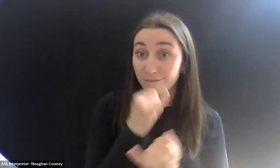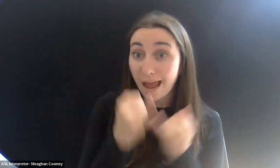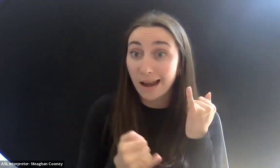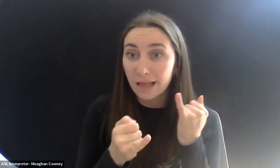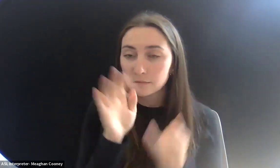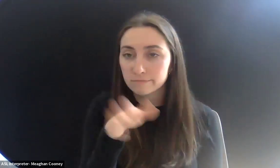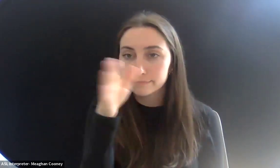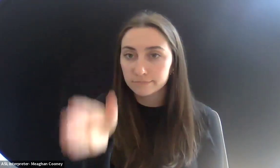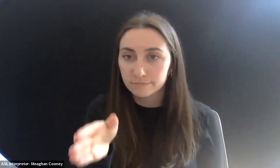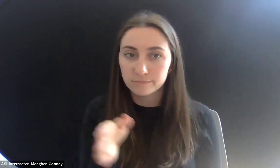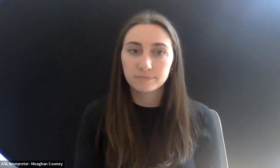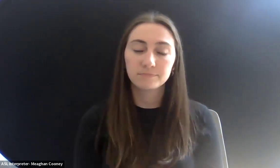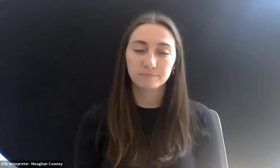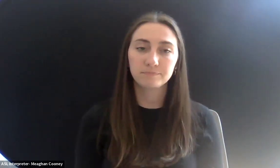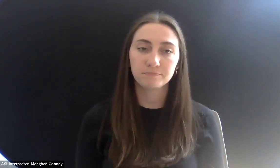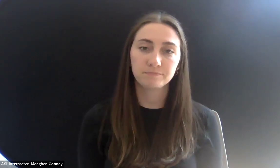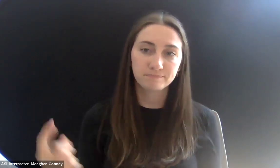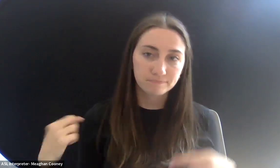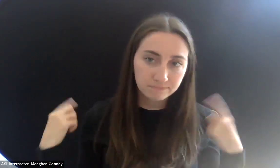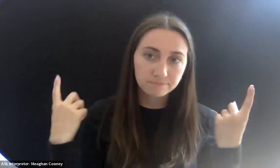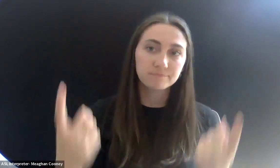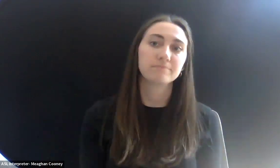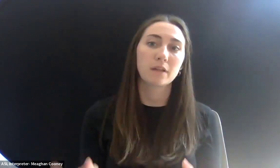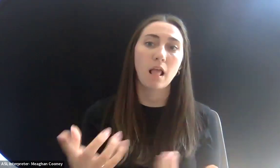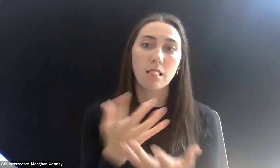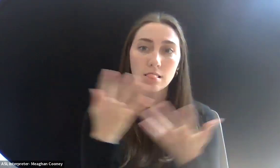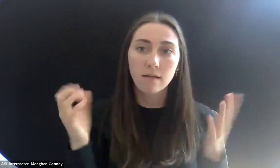Since then, there's been a significant amount of state